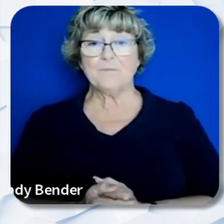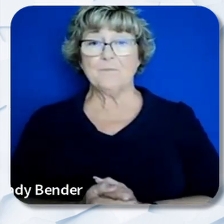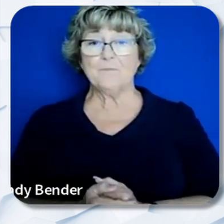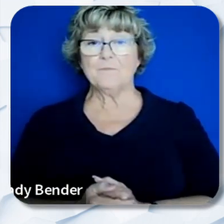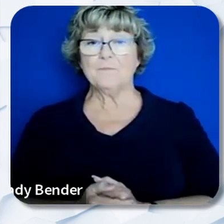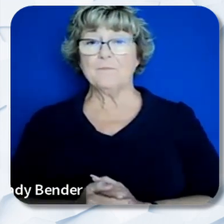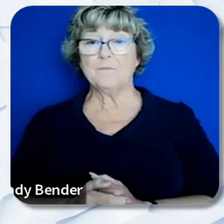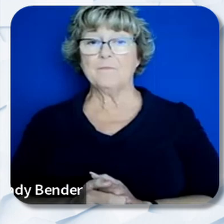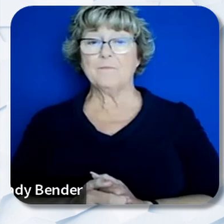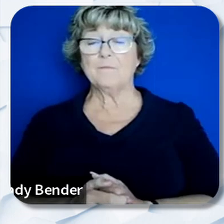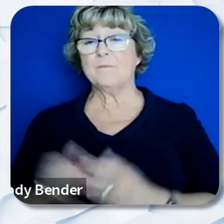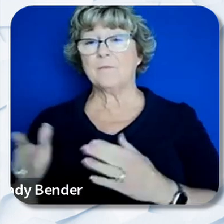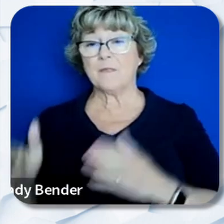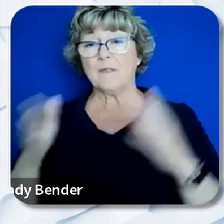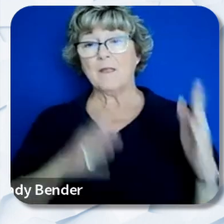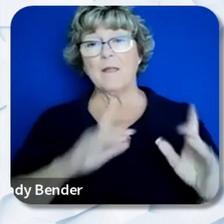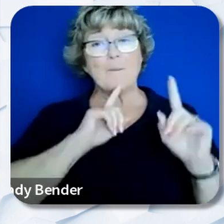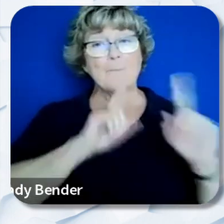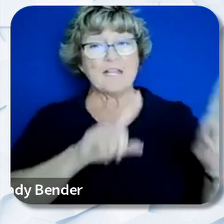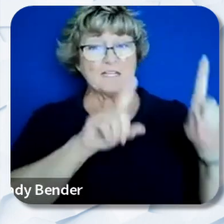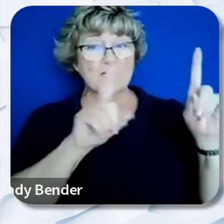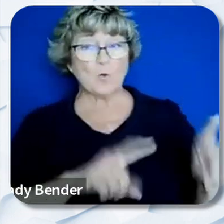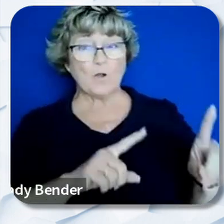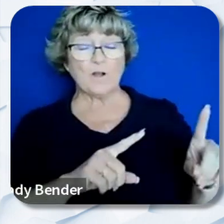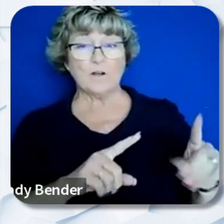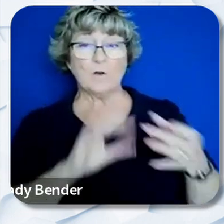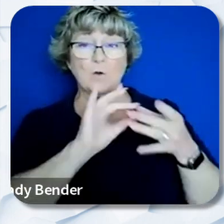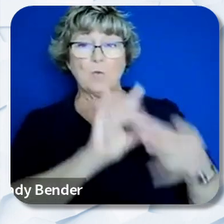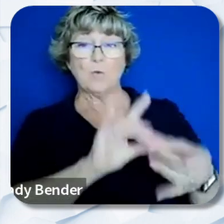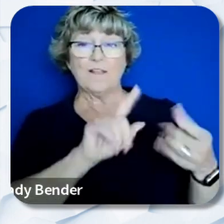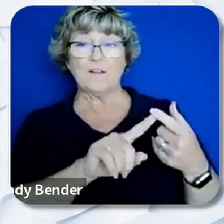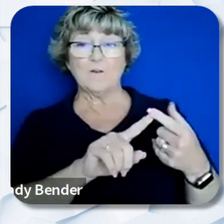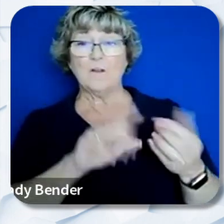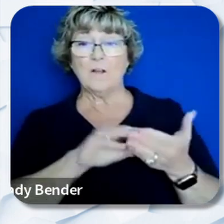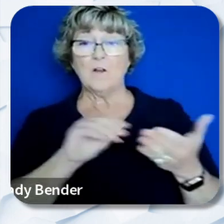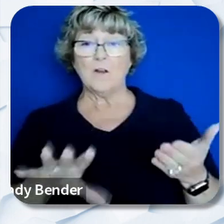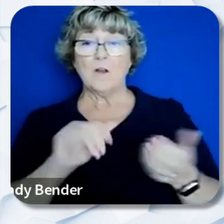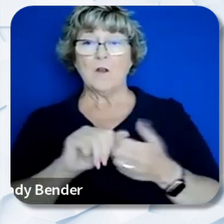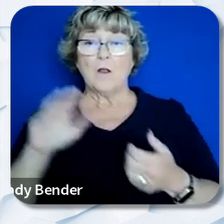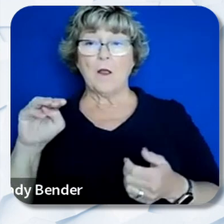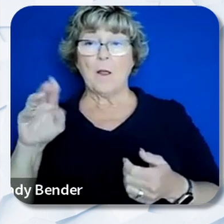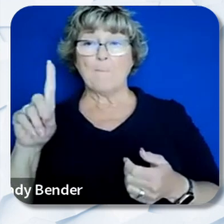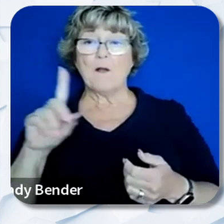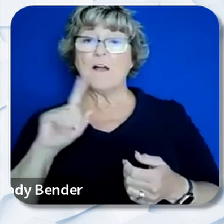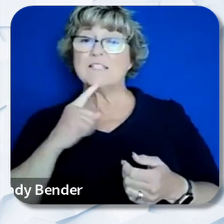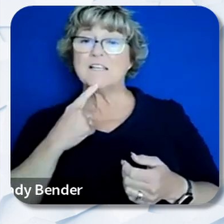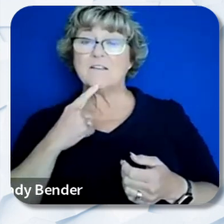to answer the question around students with mod-severe being counted as dropouts. So they